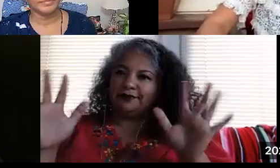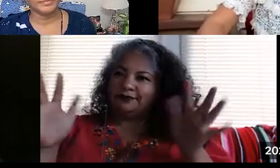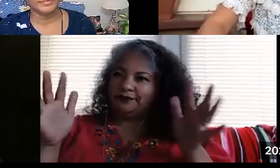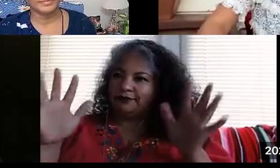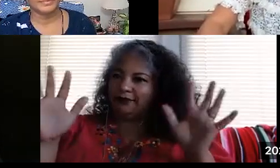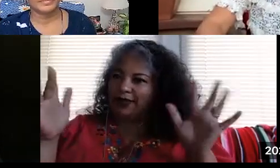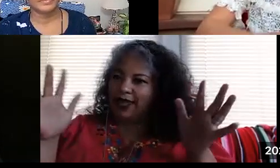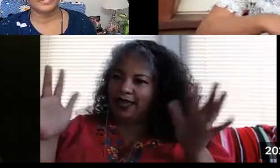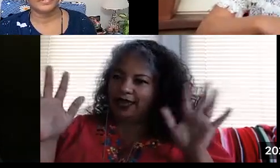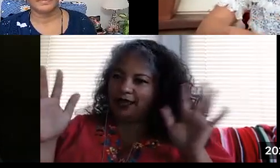i'm going to quit muting.